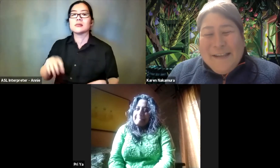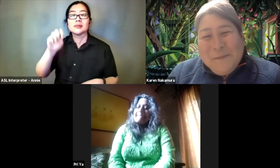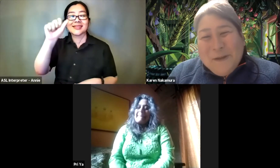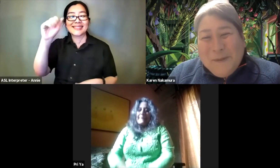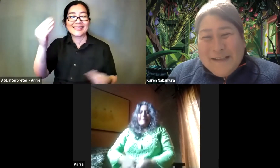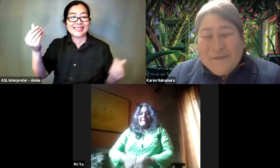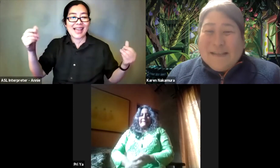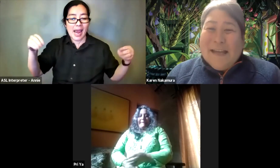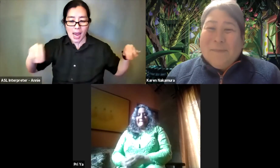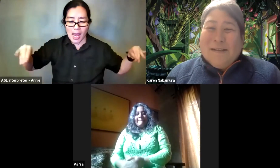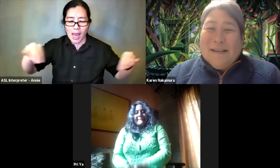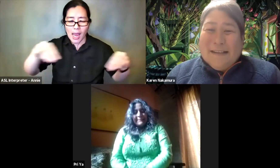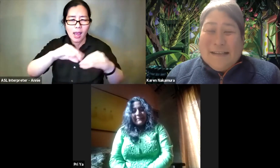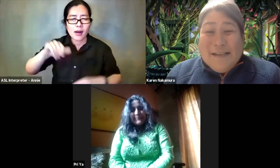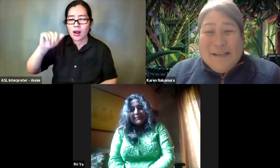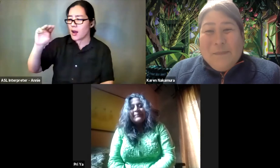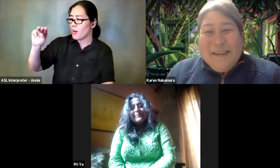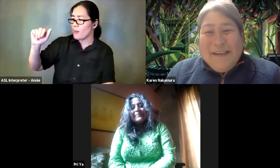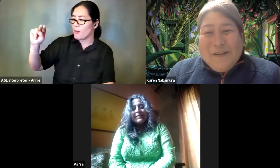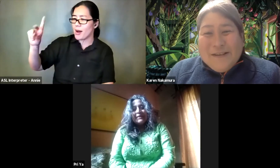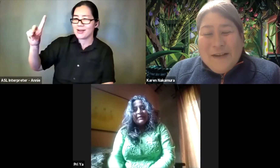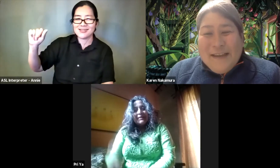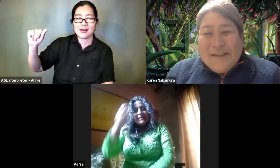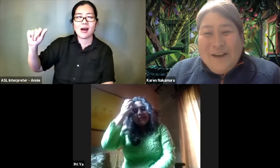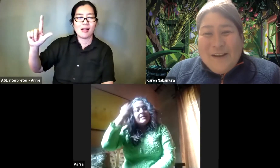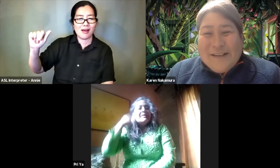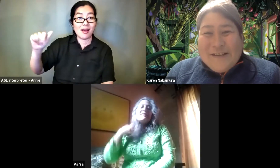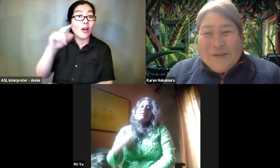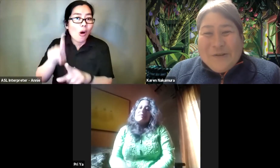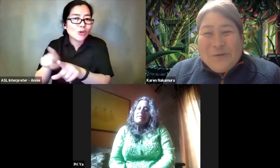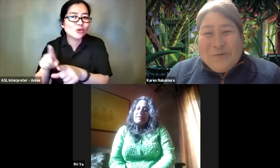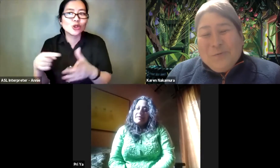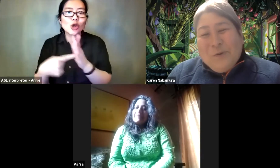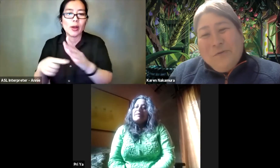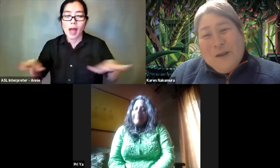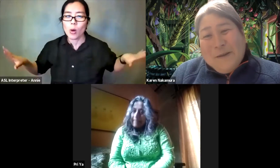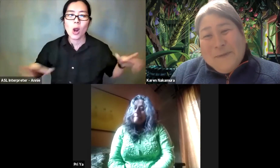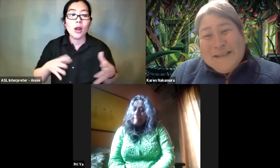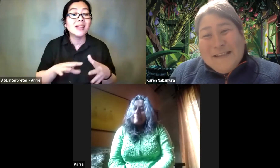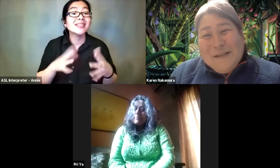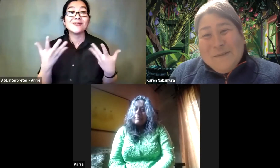impermanence of the sand mandalas, but then he also had the doctor who both represented